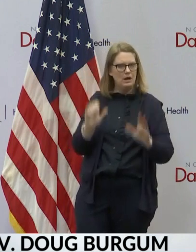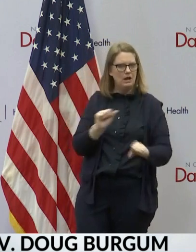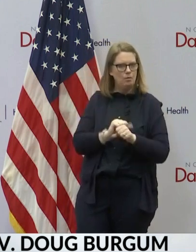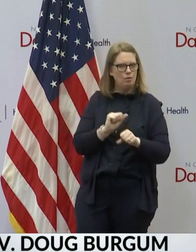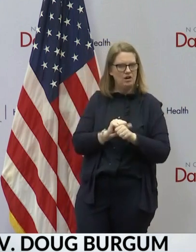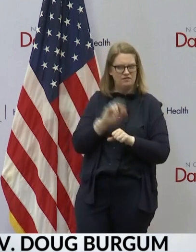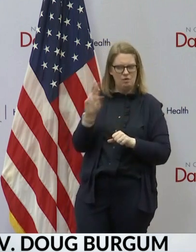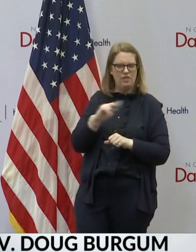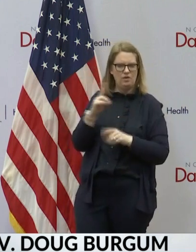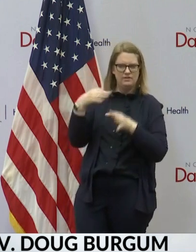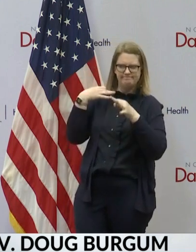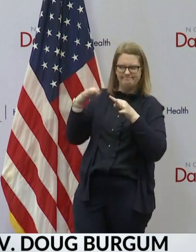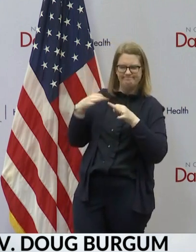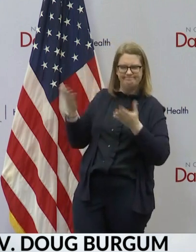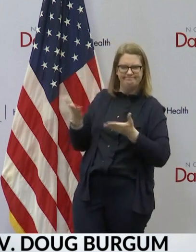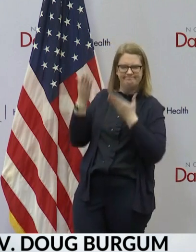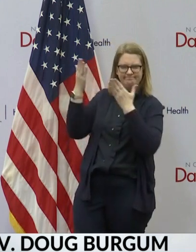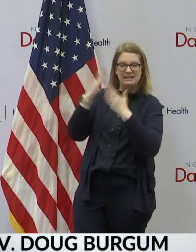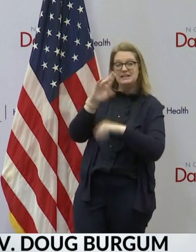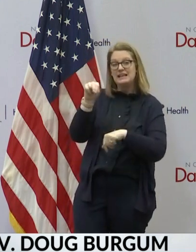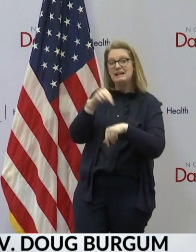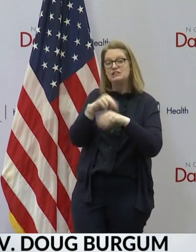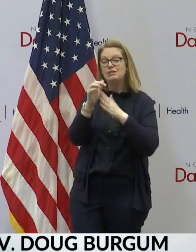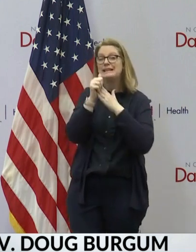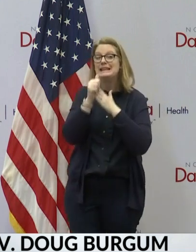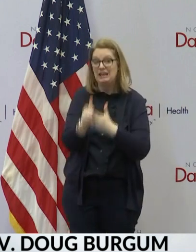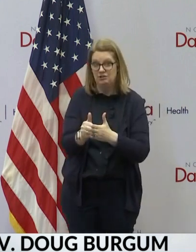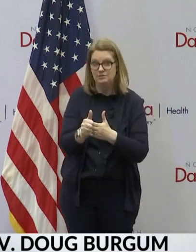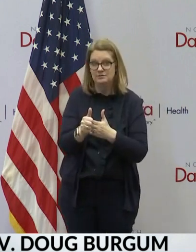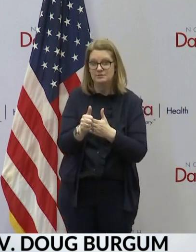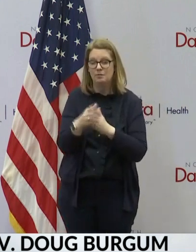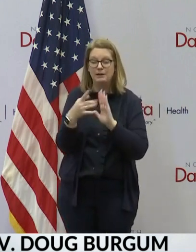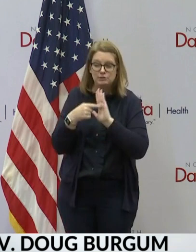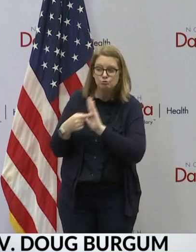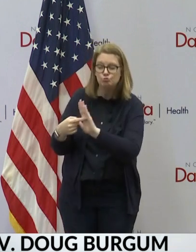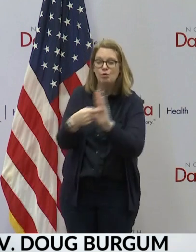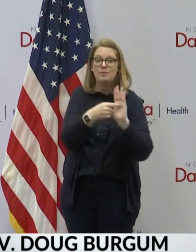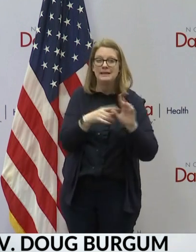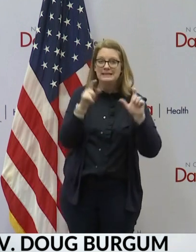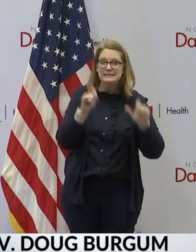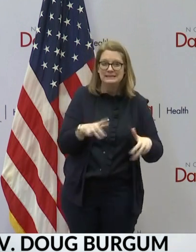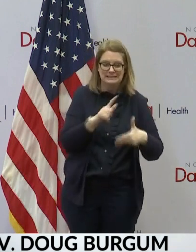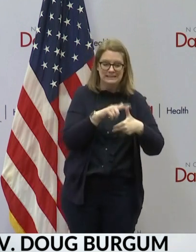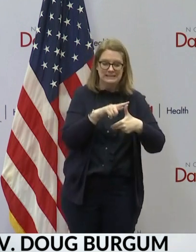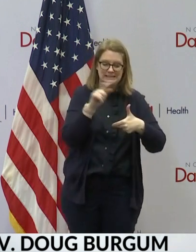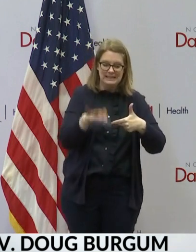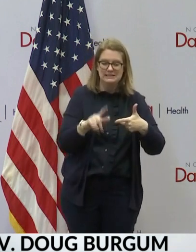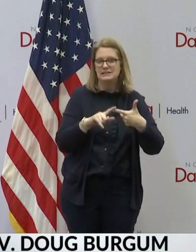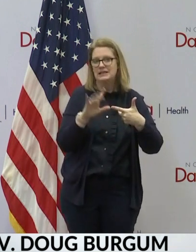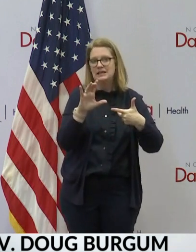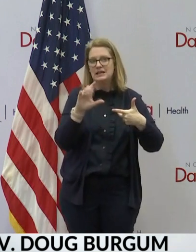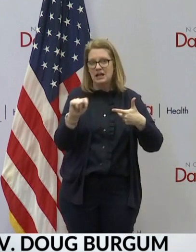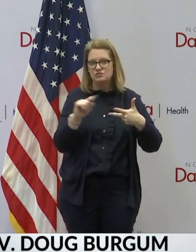WEDNESDAY, AND I LOOK FORWARD TO HIGHLIGHTING THESE SUCCESSES AND THE EFFORTS AND THE GREAT WORK